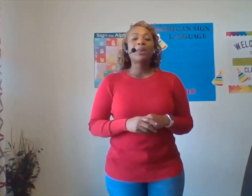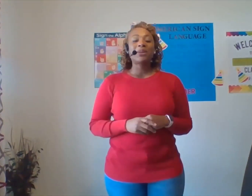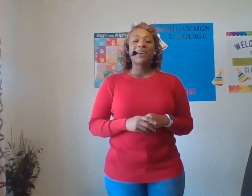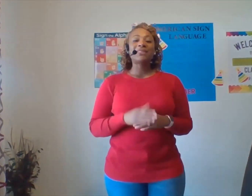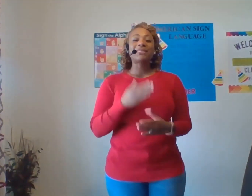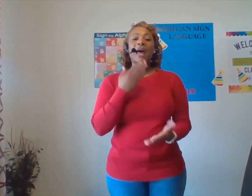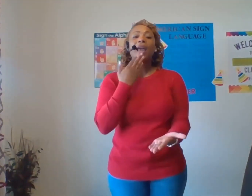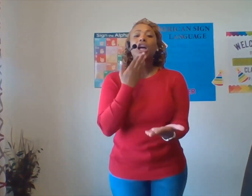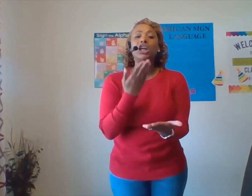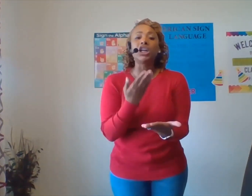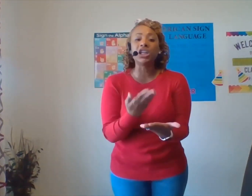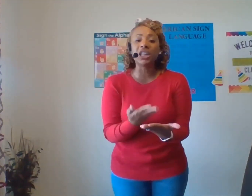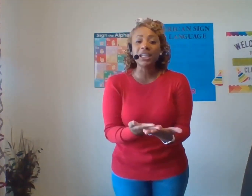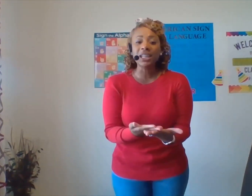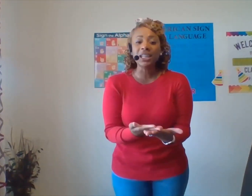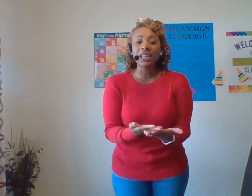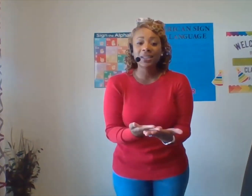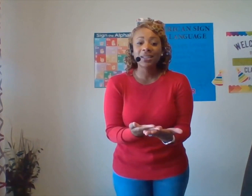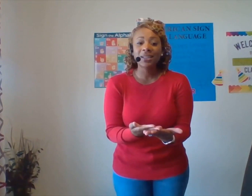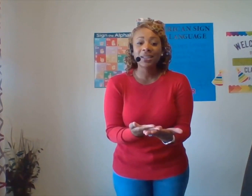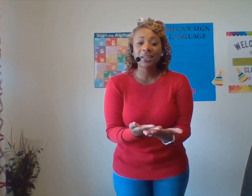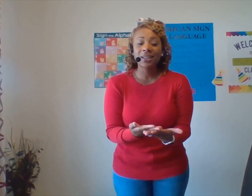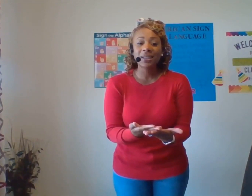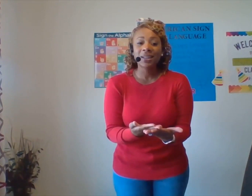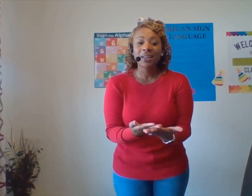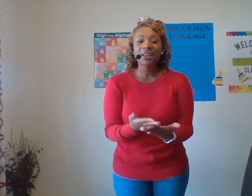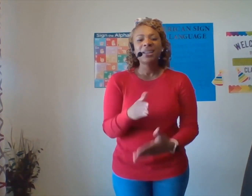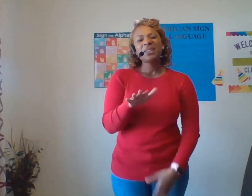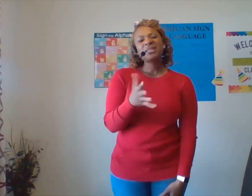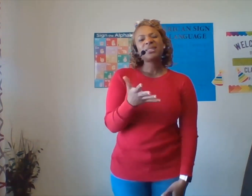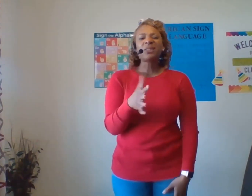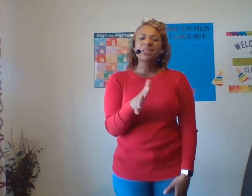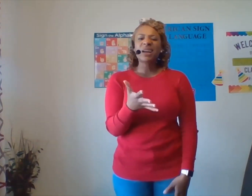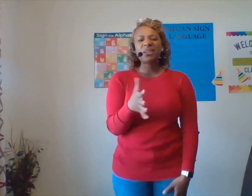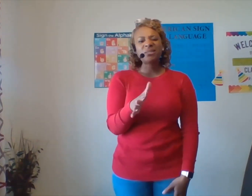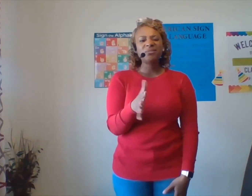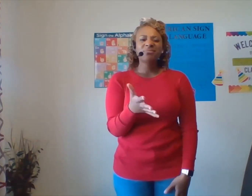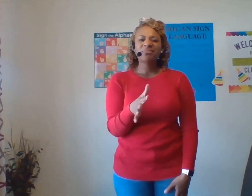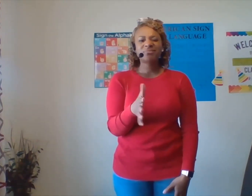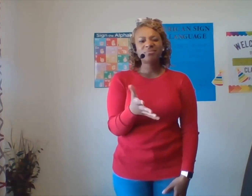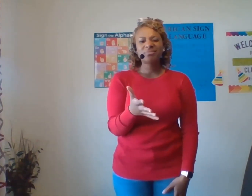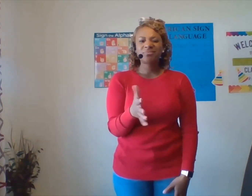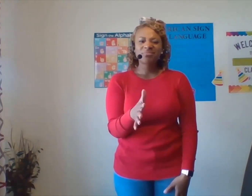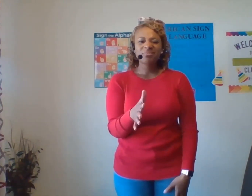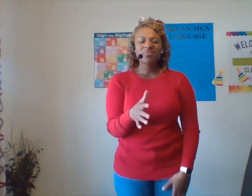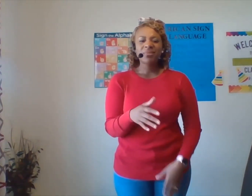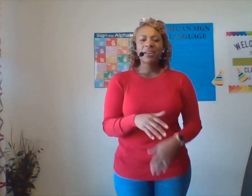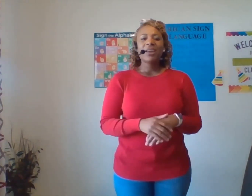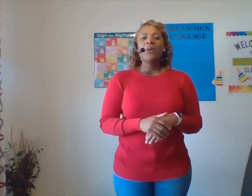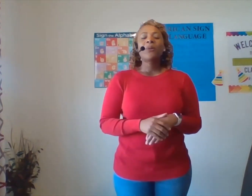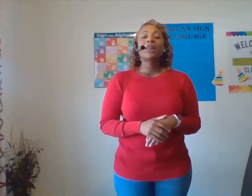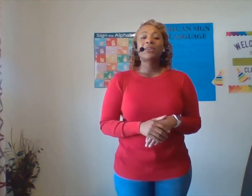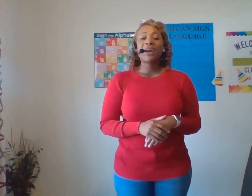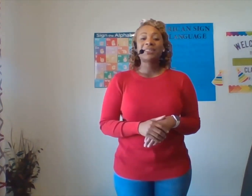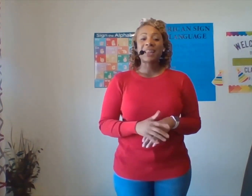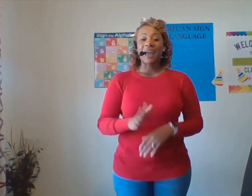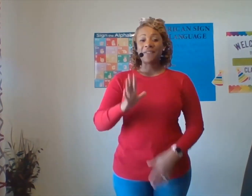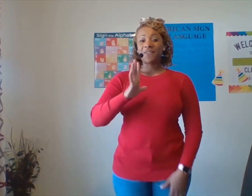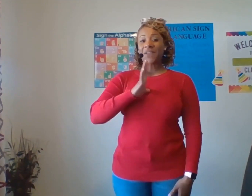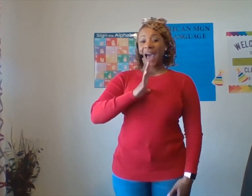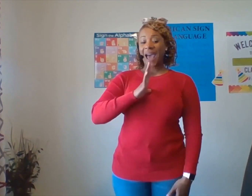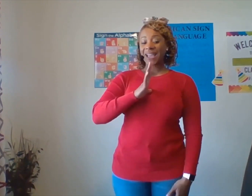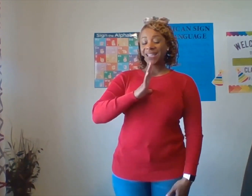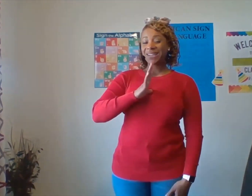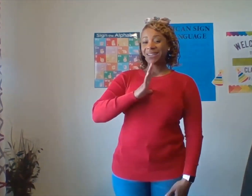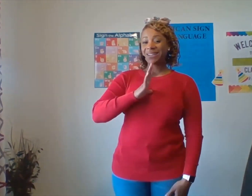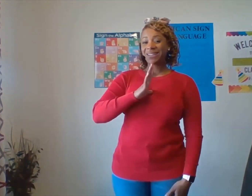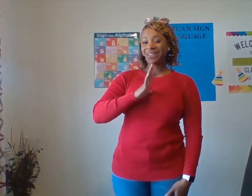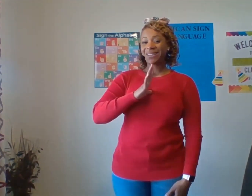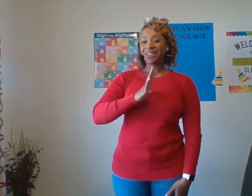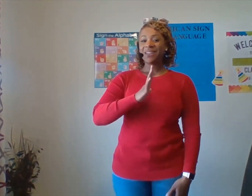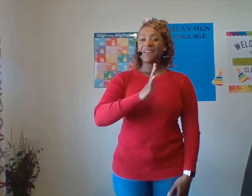we learn how to sign good so so we learned how to sign fine